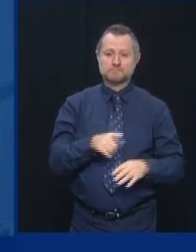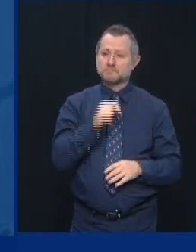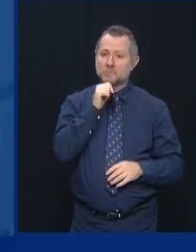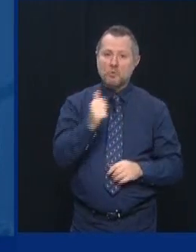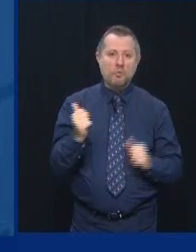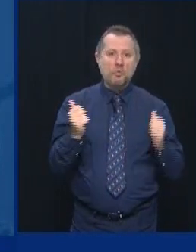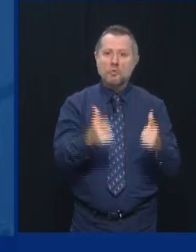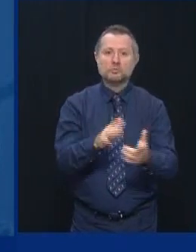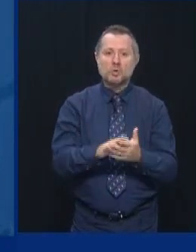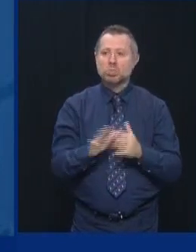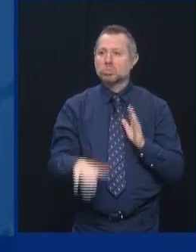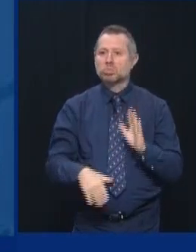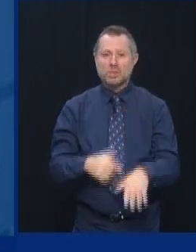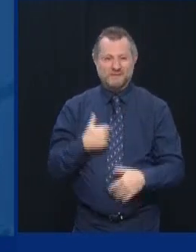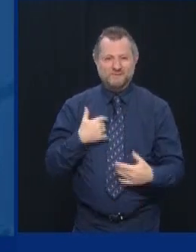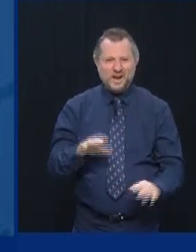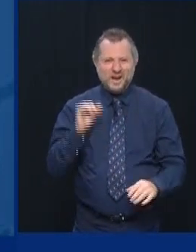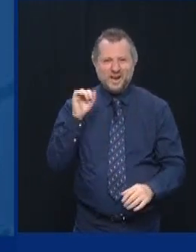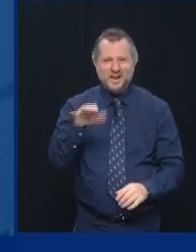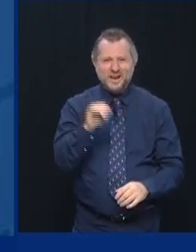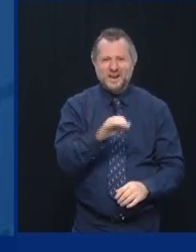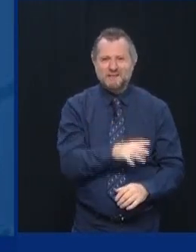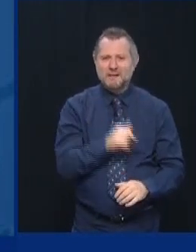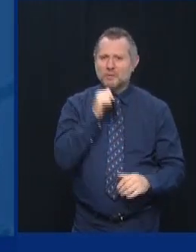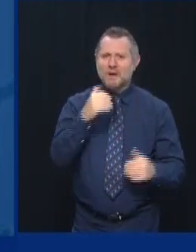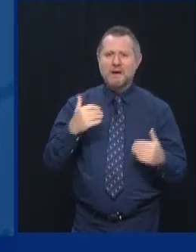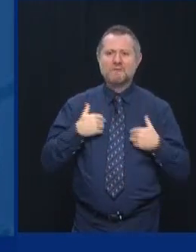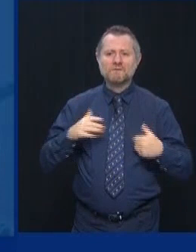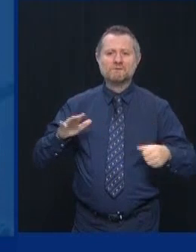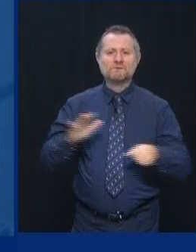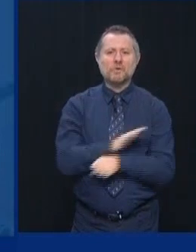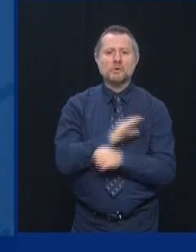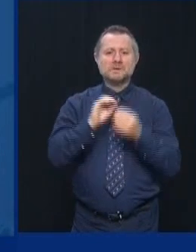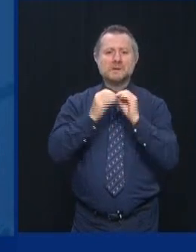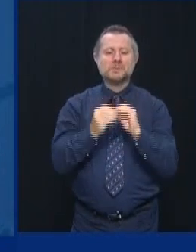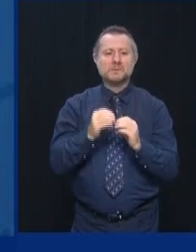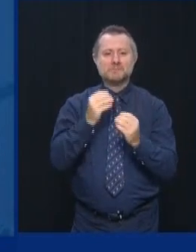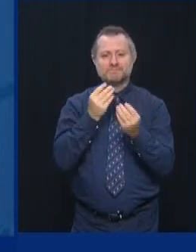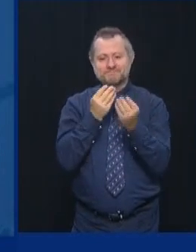ON THE SCHOOLS IN THESE AREAS, NOT ALL OF THEM HAVE BEEN